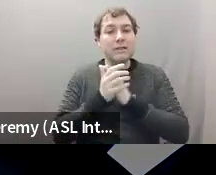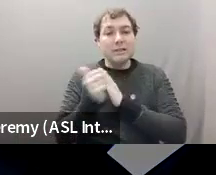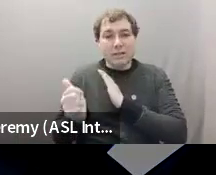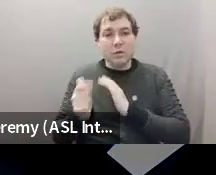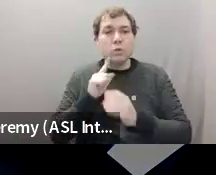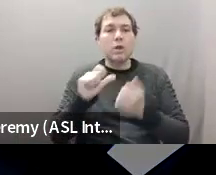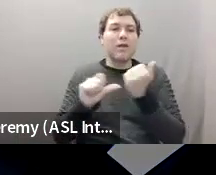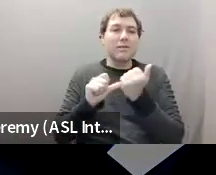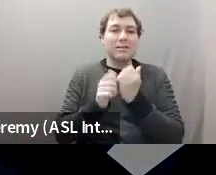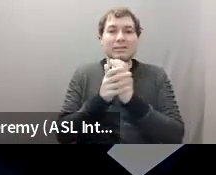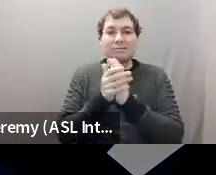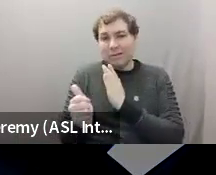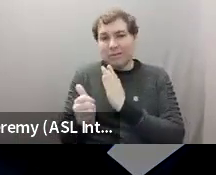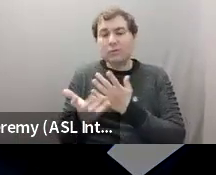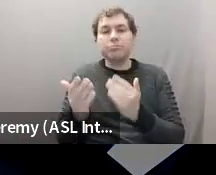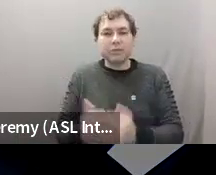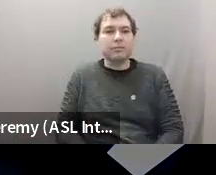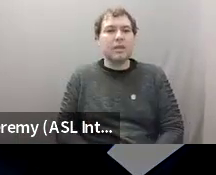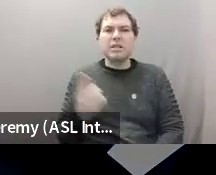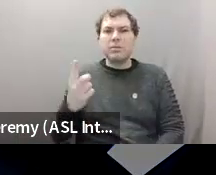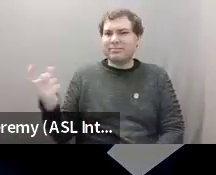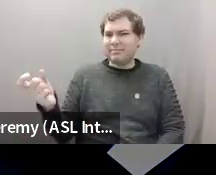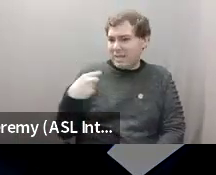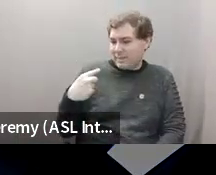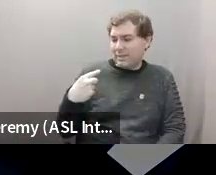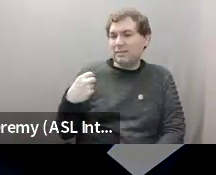Christinne Gray: But so yeah. And then somebody asked me how I